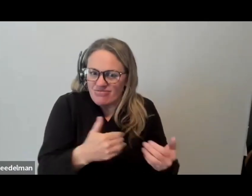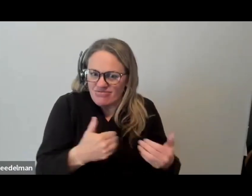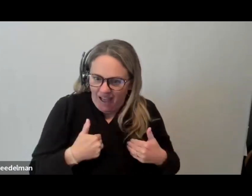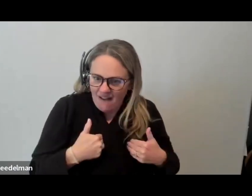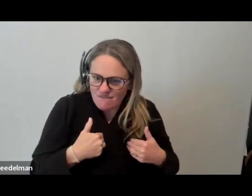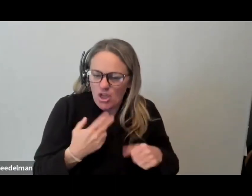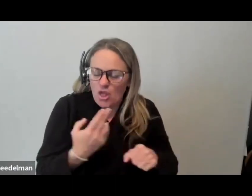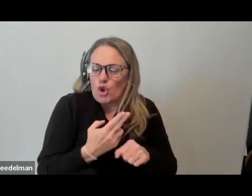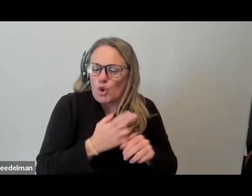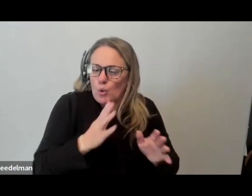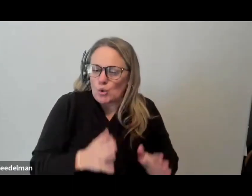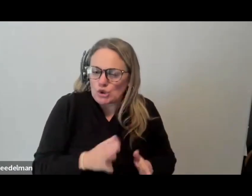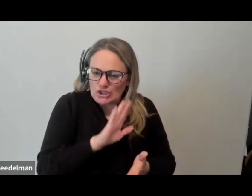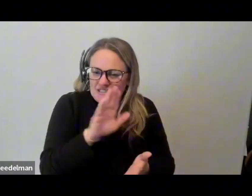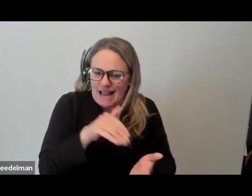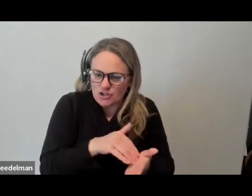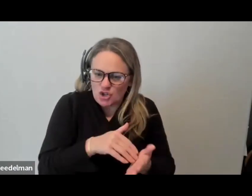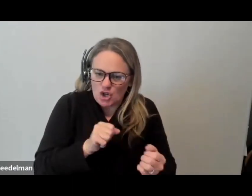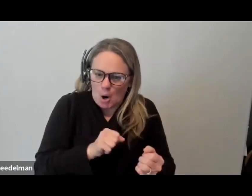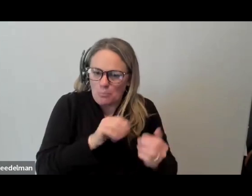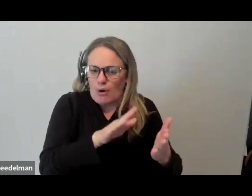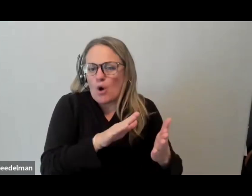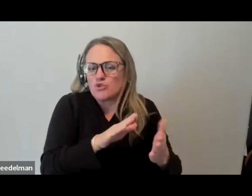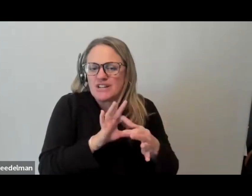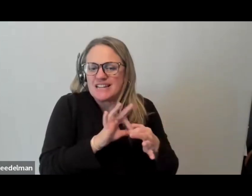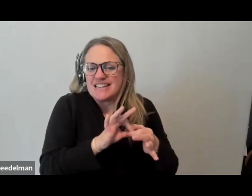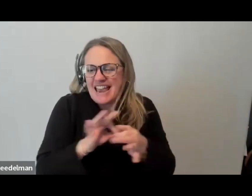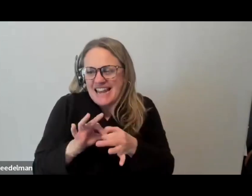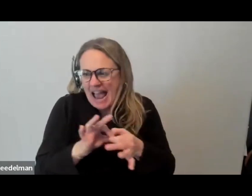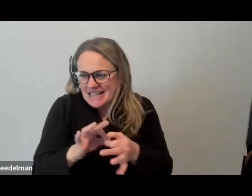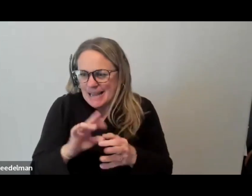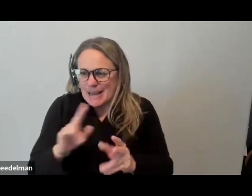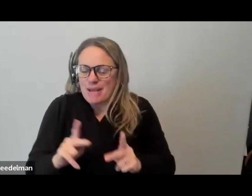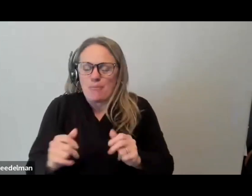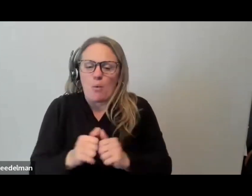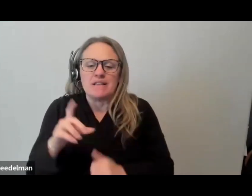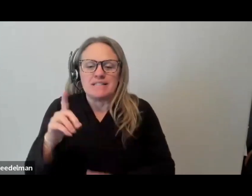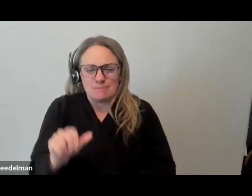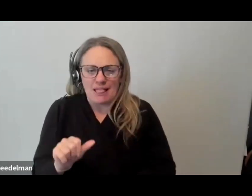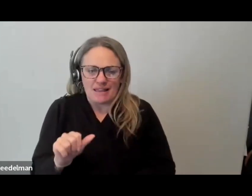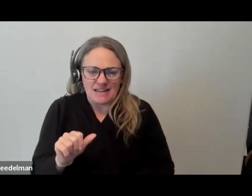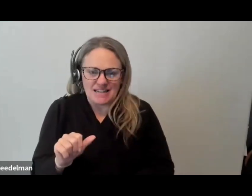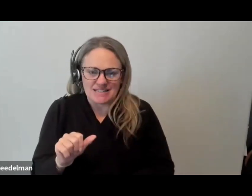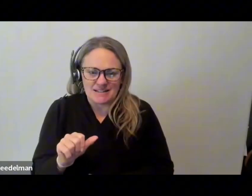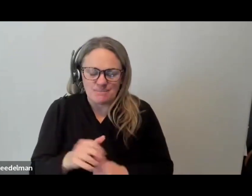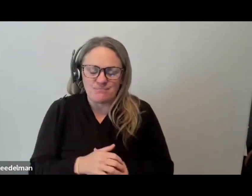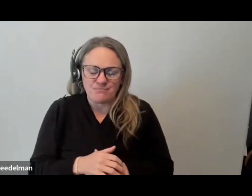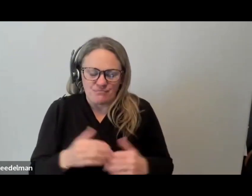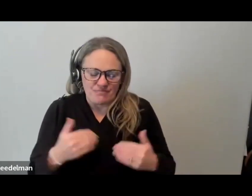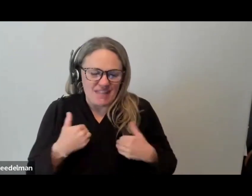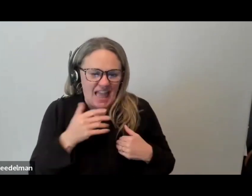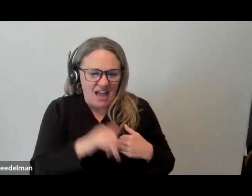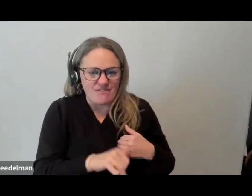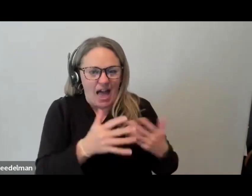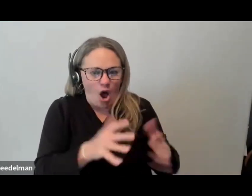connecting with people with disabilities and, and actually engaging in them with them throughout their design of products and experiences.